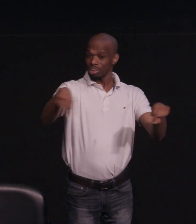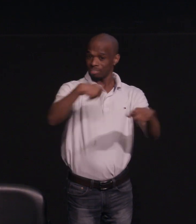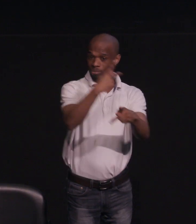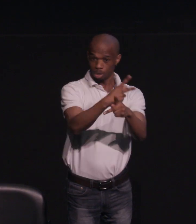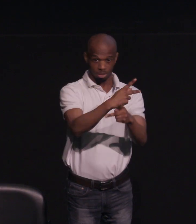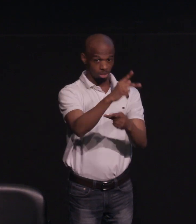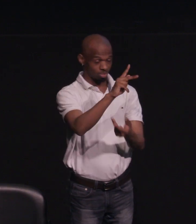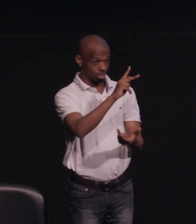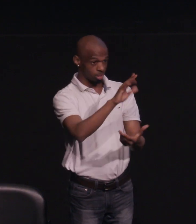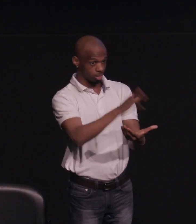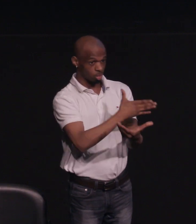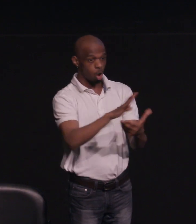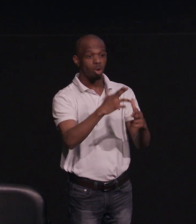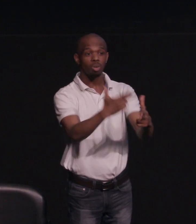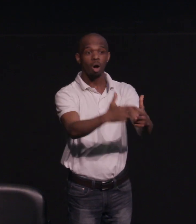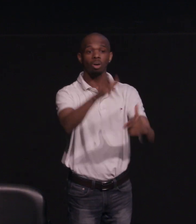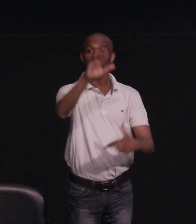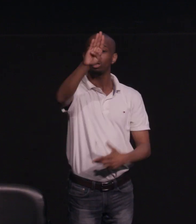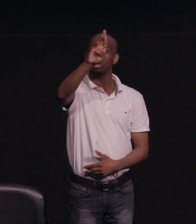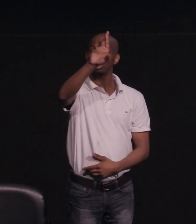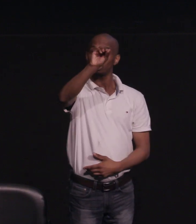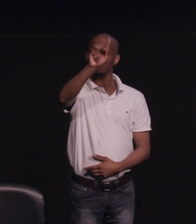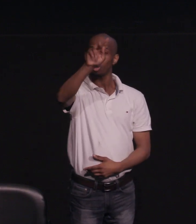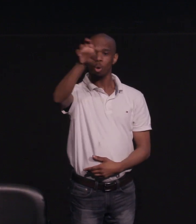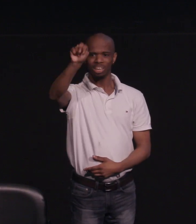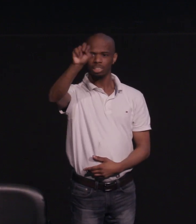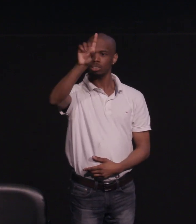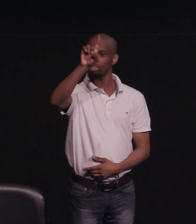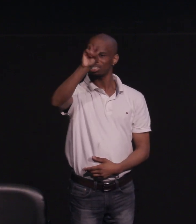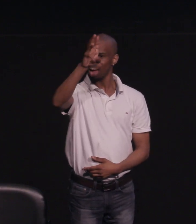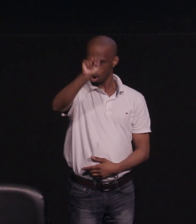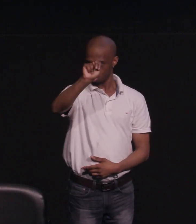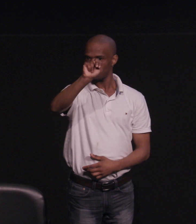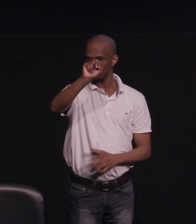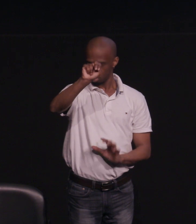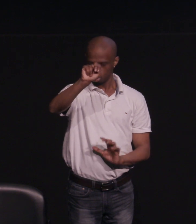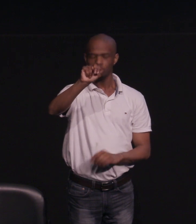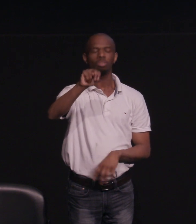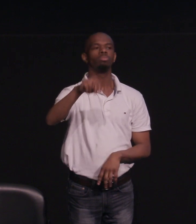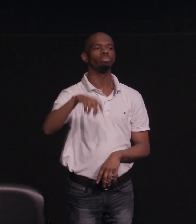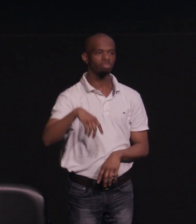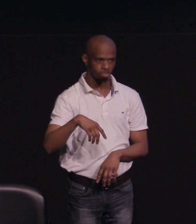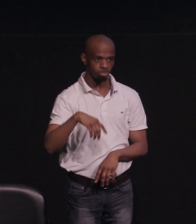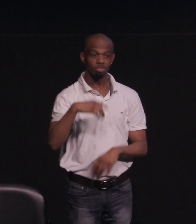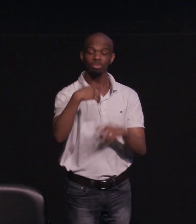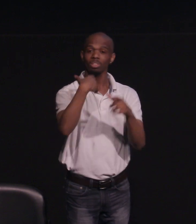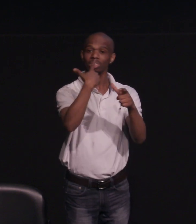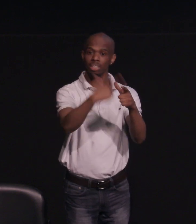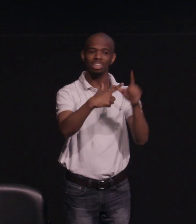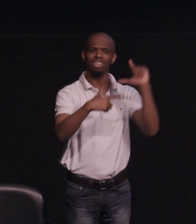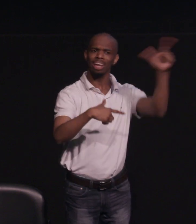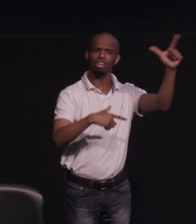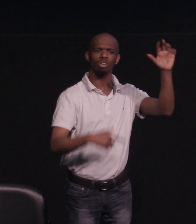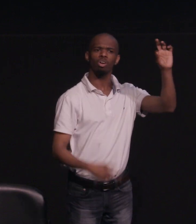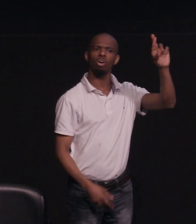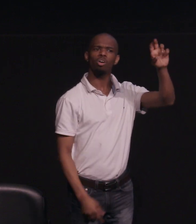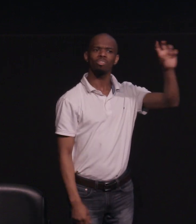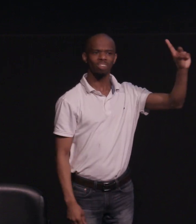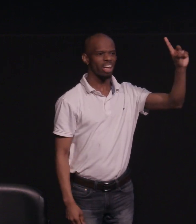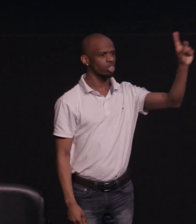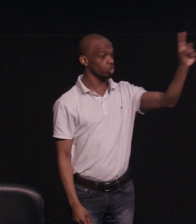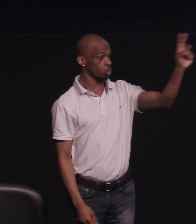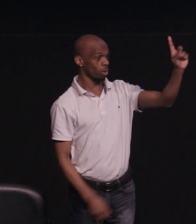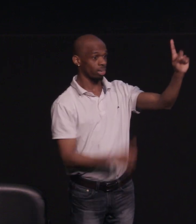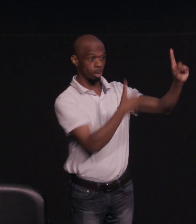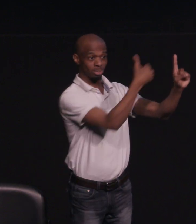"Burden Down," and then Fred De Witt who is a former NFA student